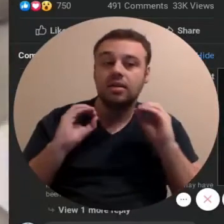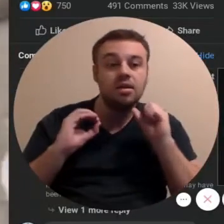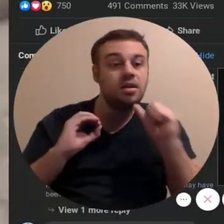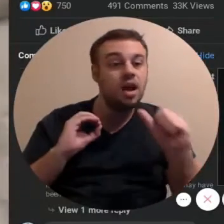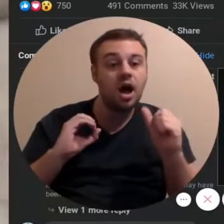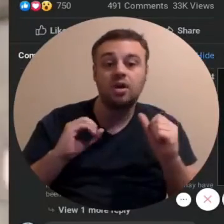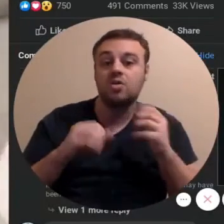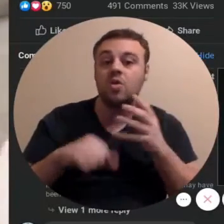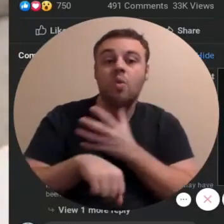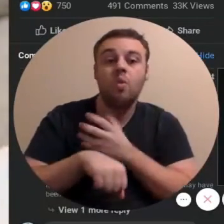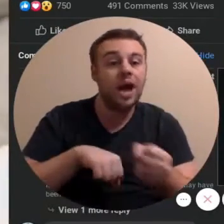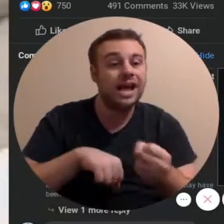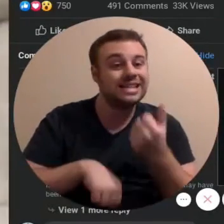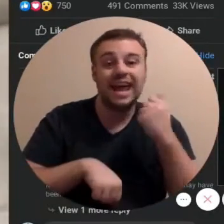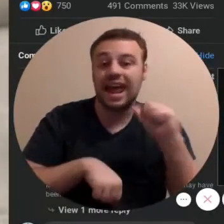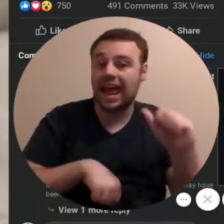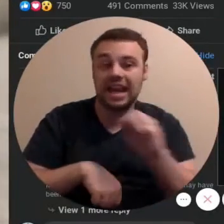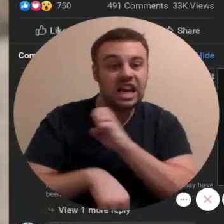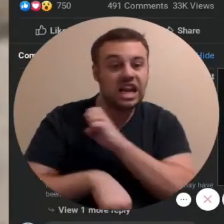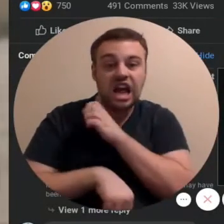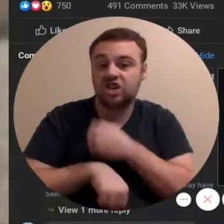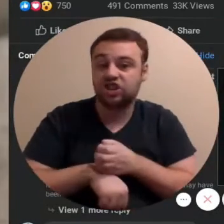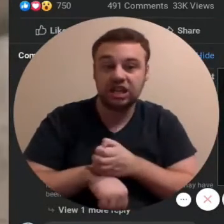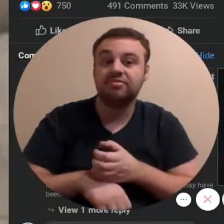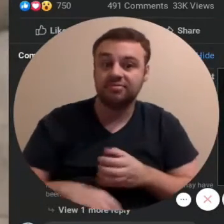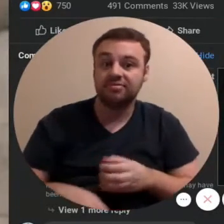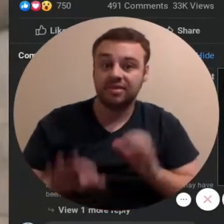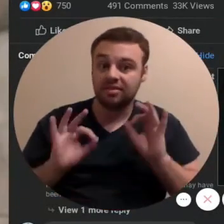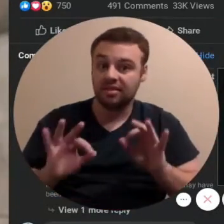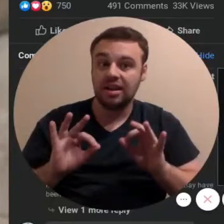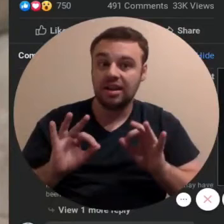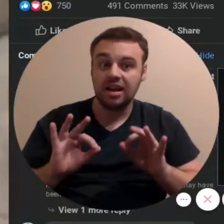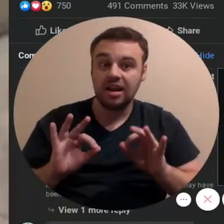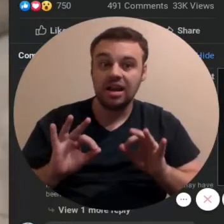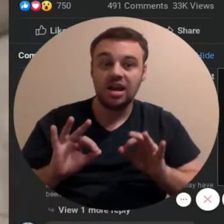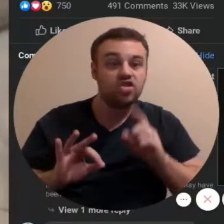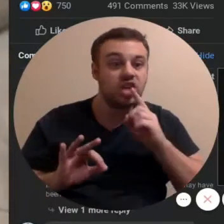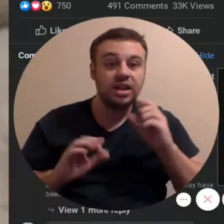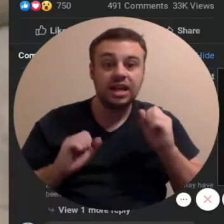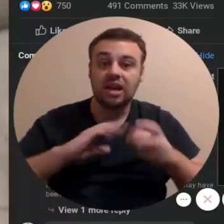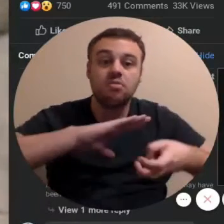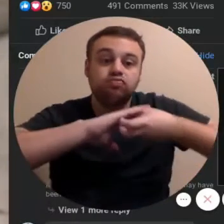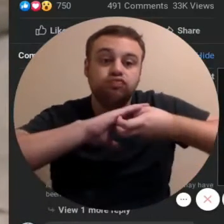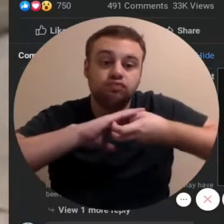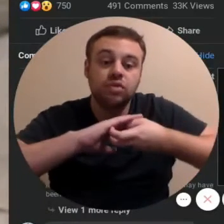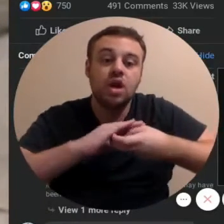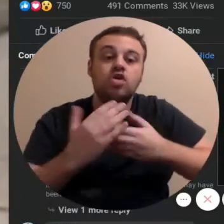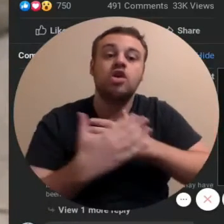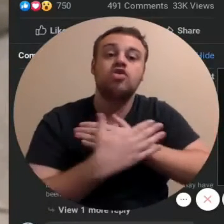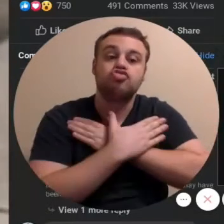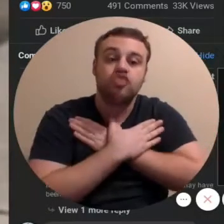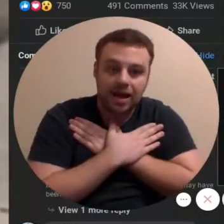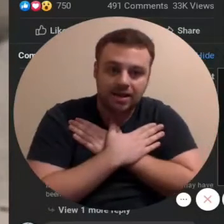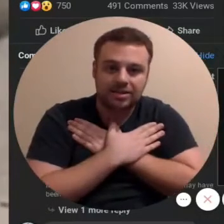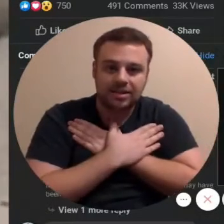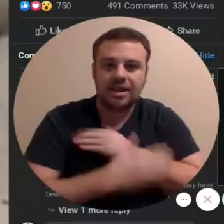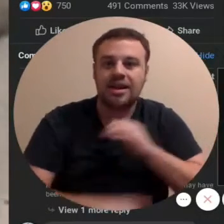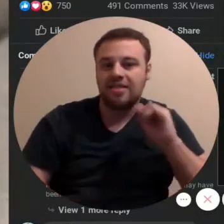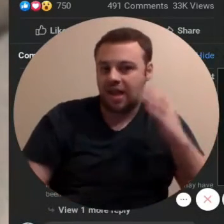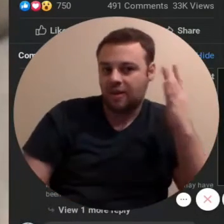They literally just like hook on and can rest, and so it's also that they can conserve energy.